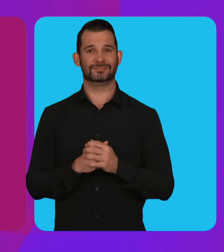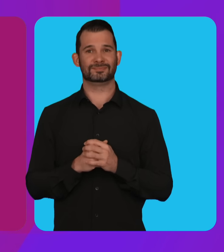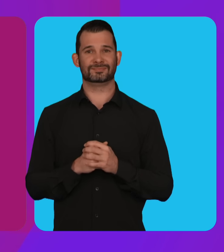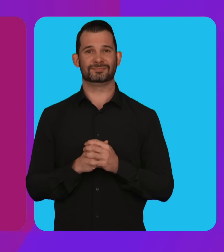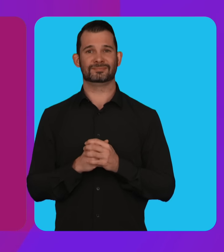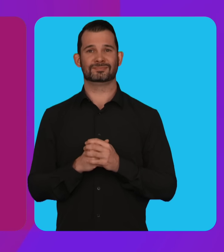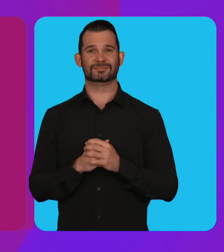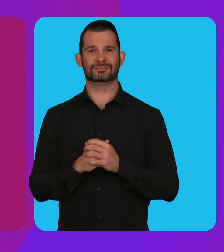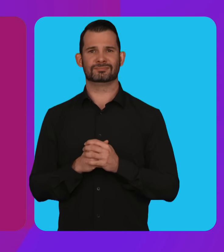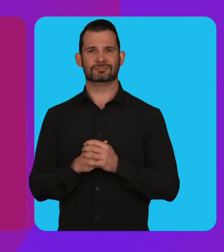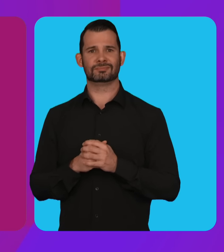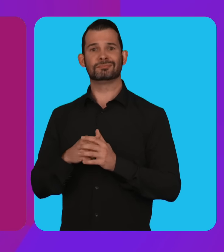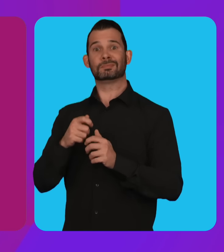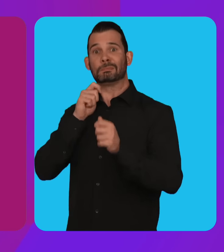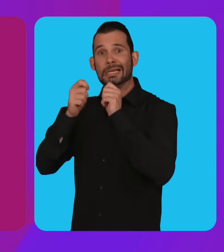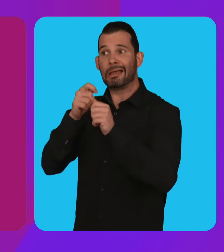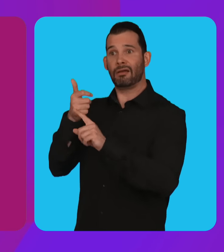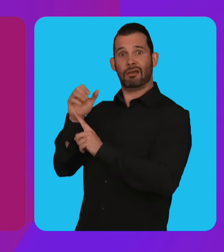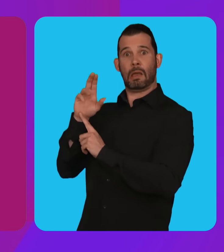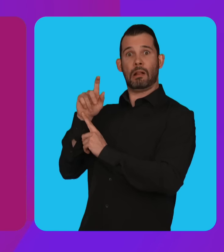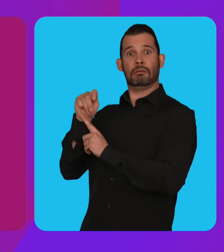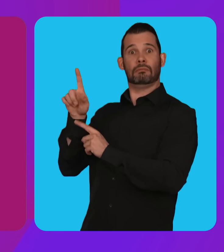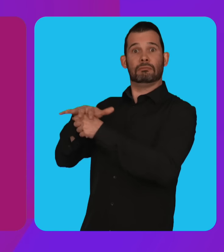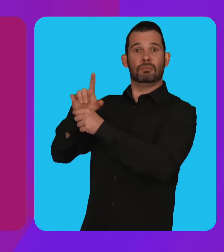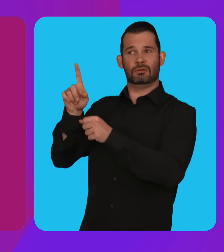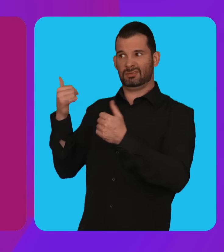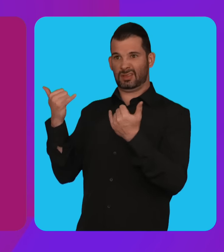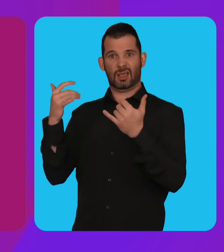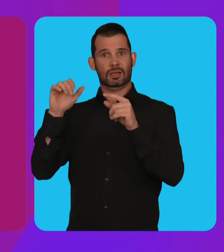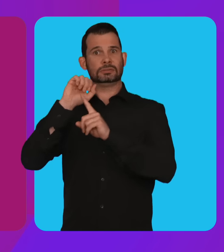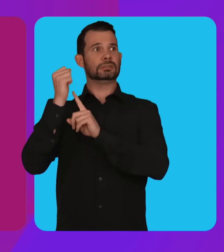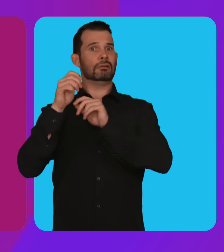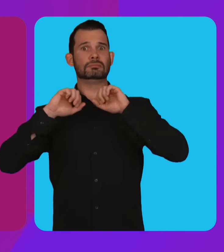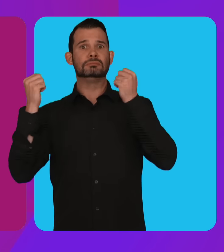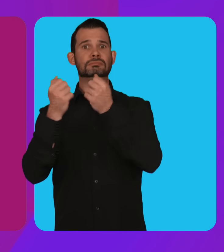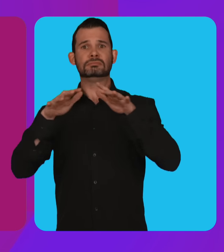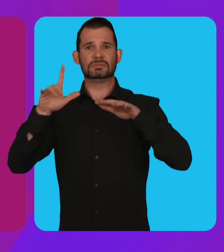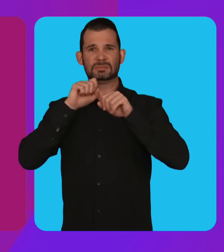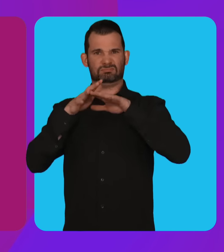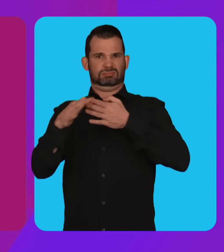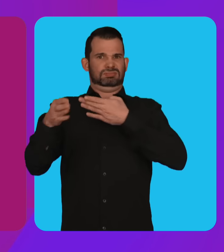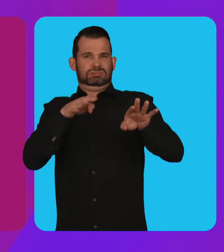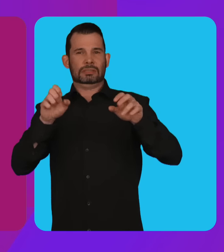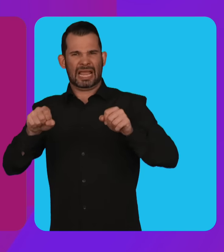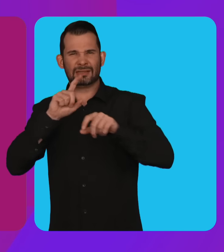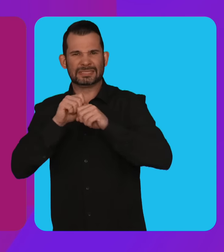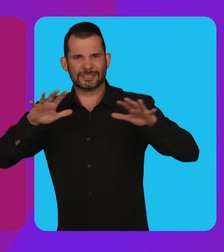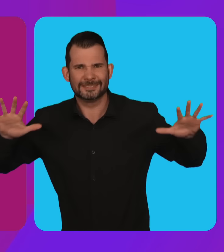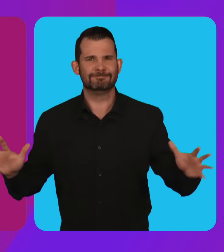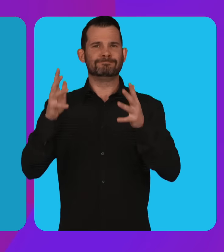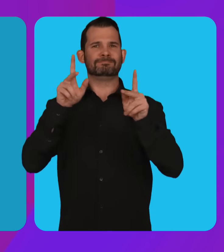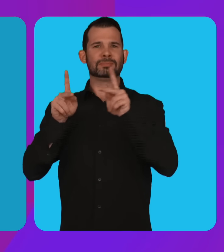[Interpreter 2] Media outlets who in a fragmented society can rally people around shared values. [French]